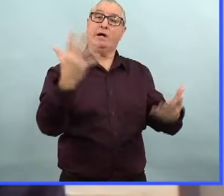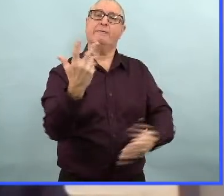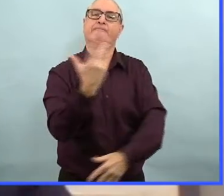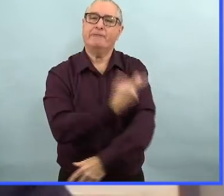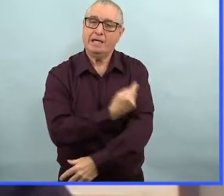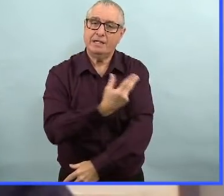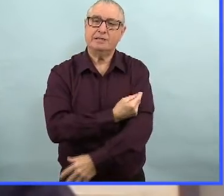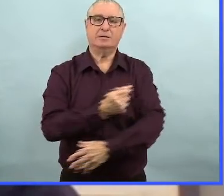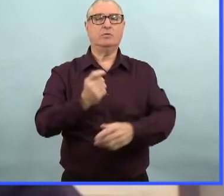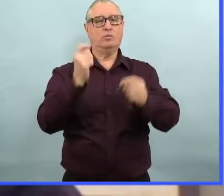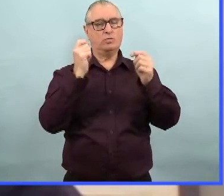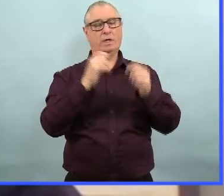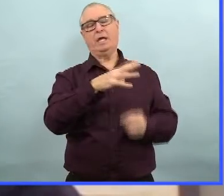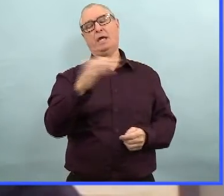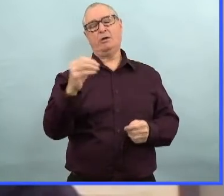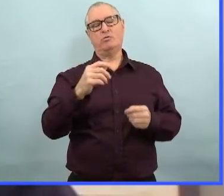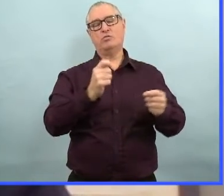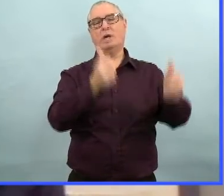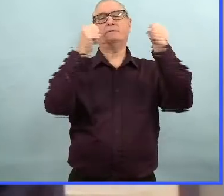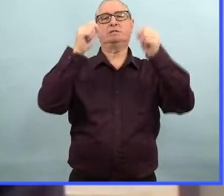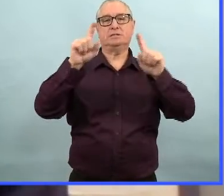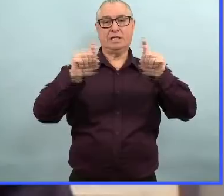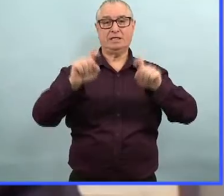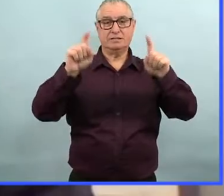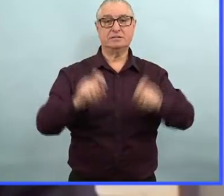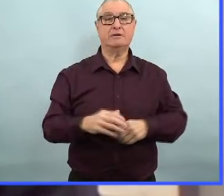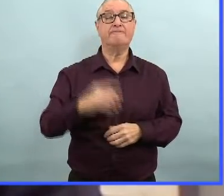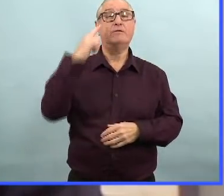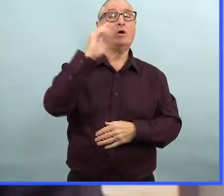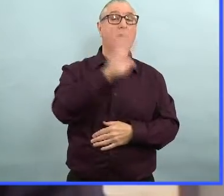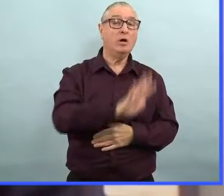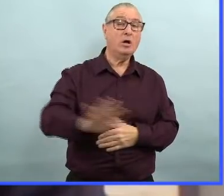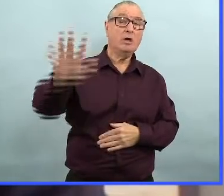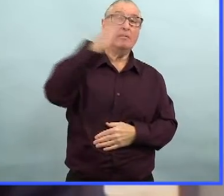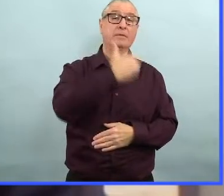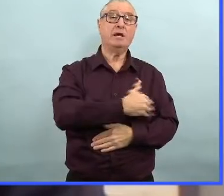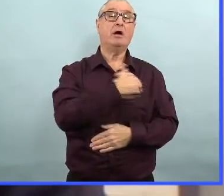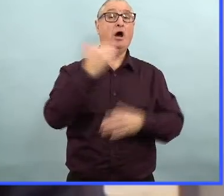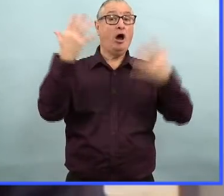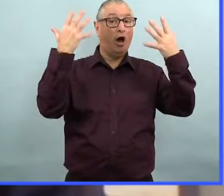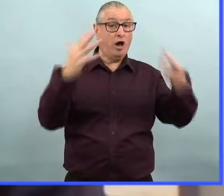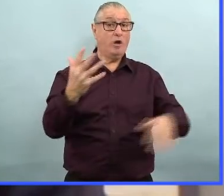and we thank all manitobans who are stepping up we know it's really challenging times um and